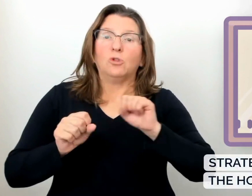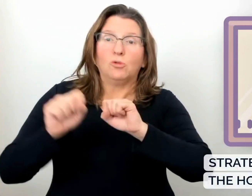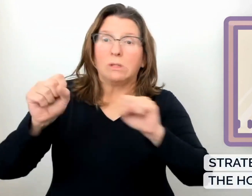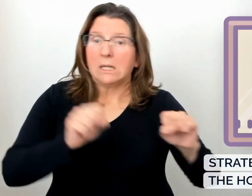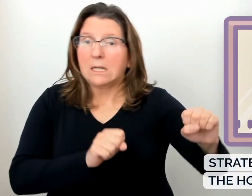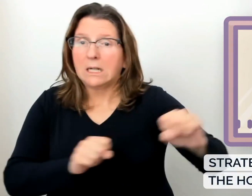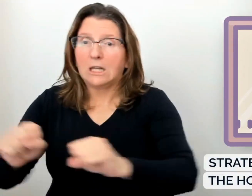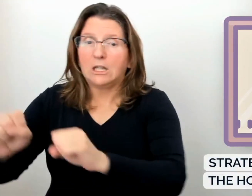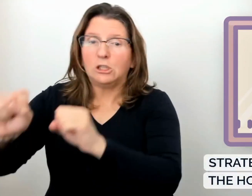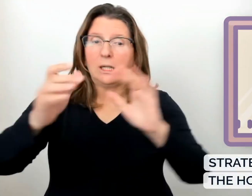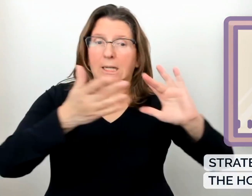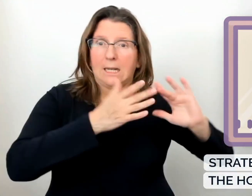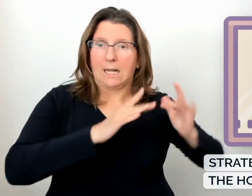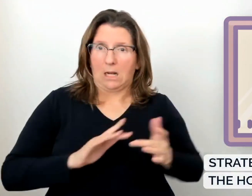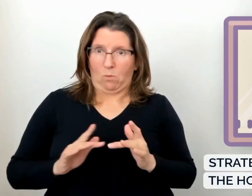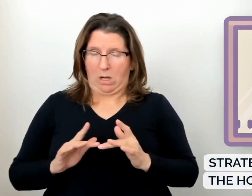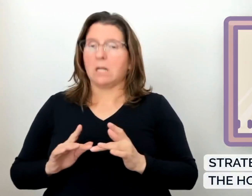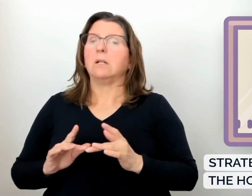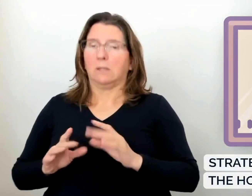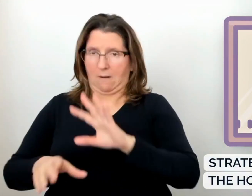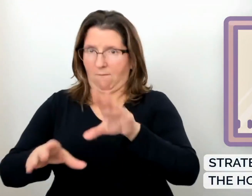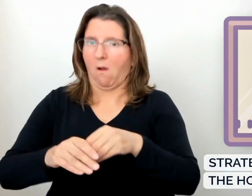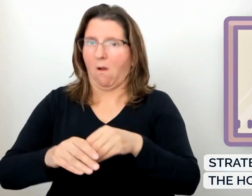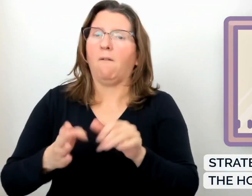Strategic networks are included under 'representation.'